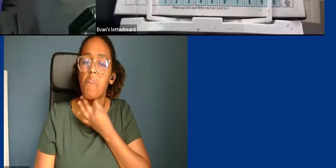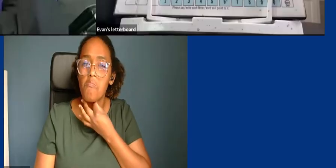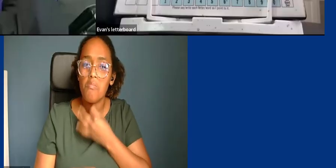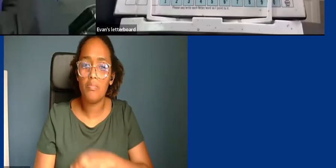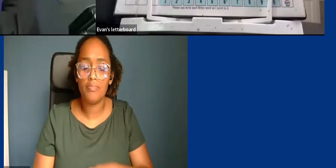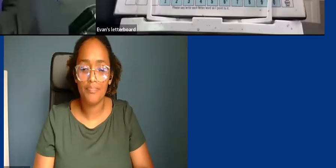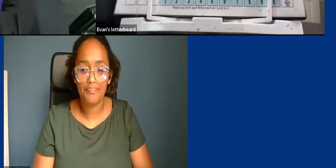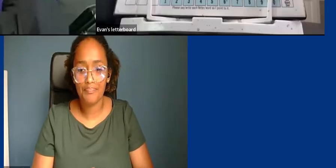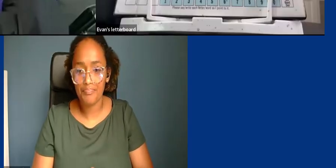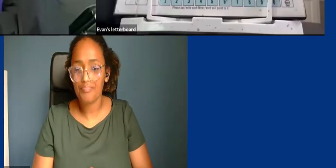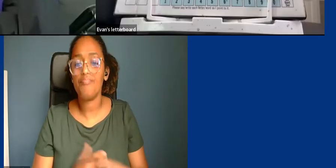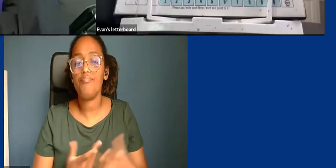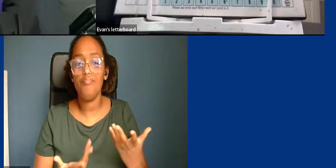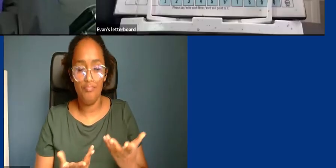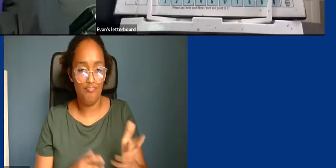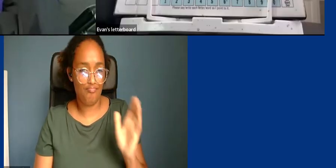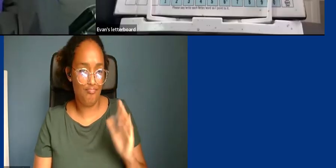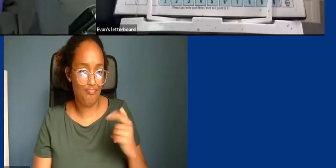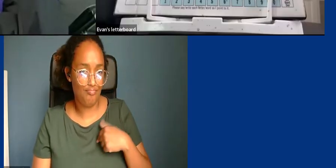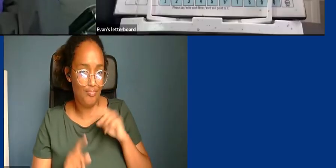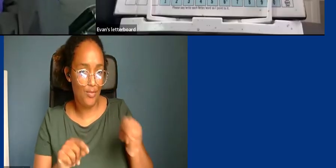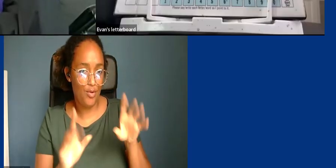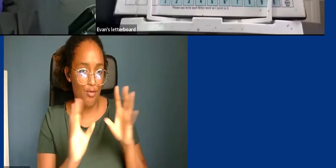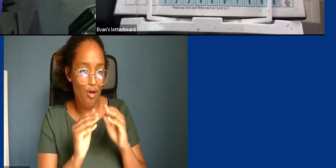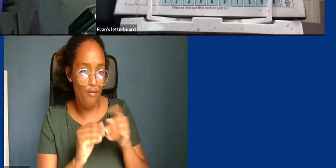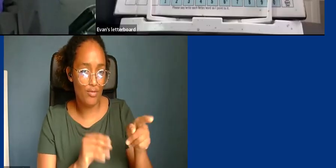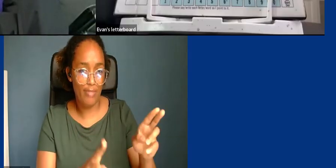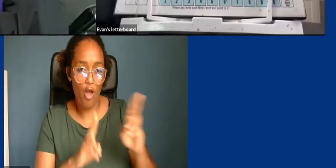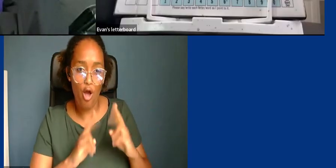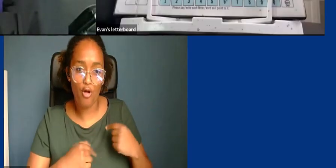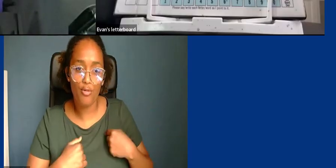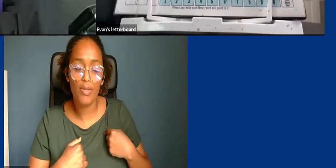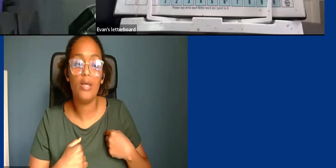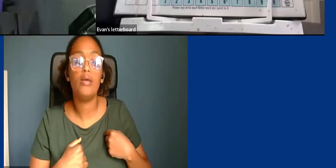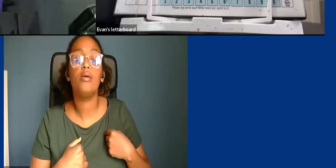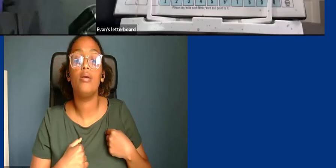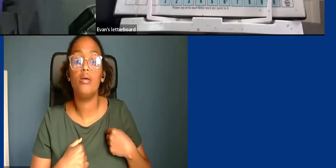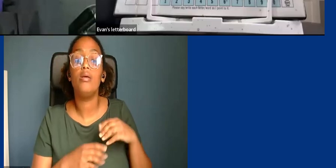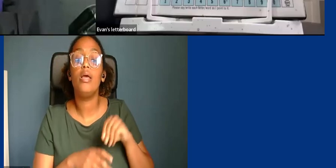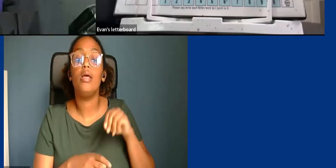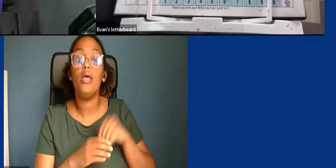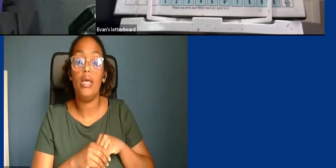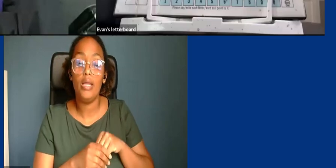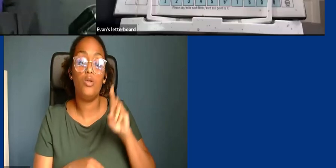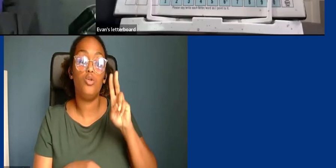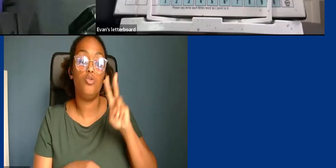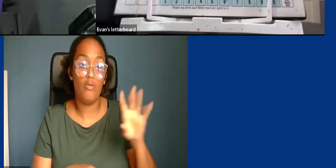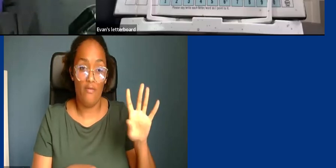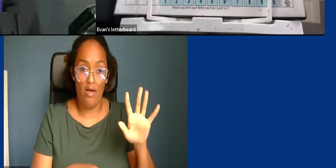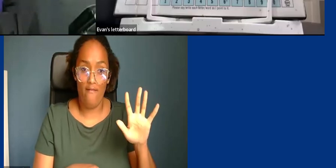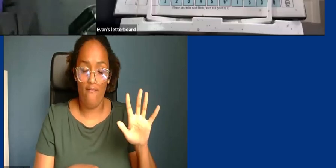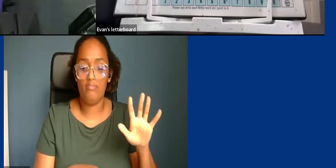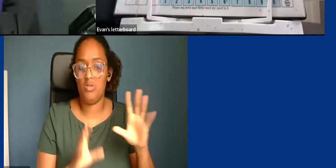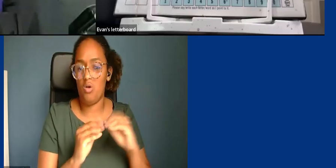at a conference for people with disabilities in 2005. I had to give a speech about